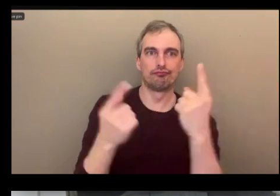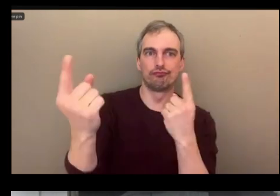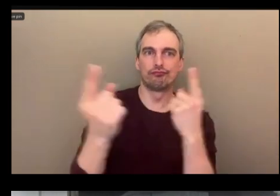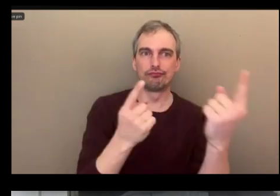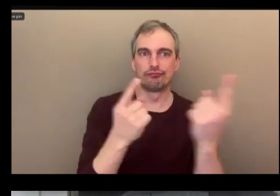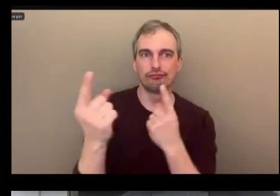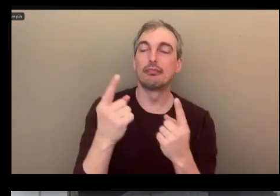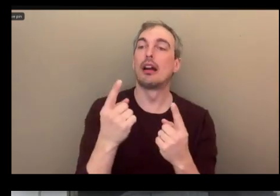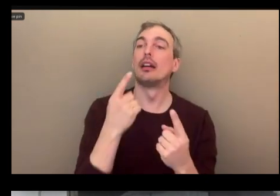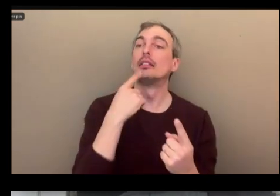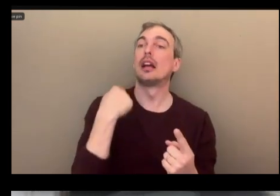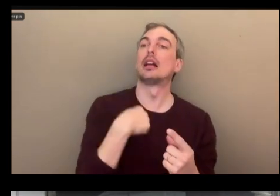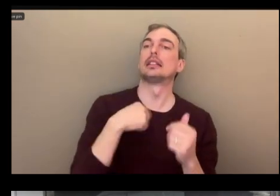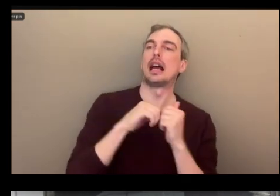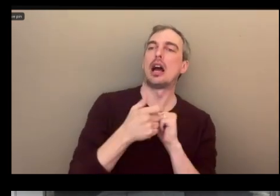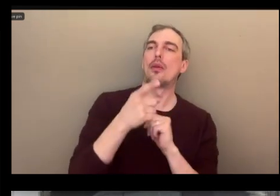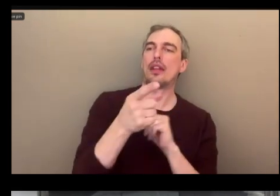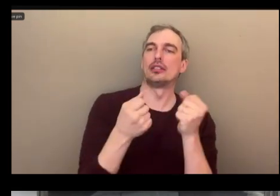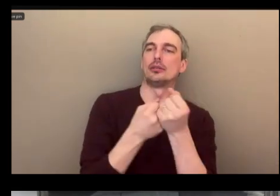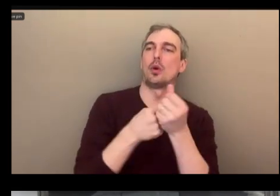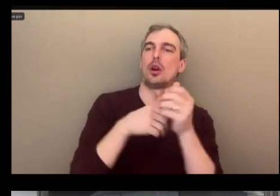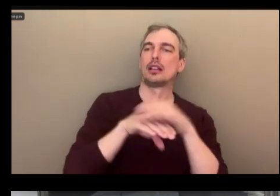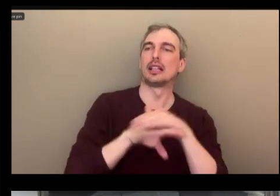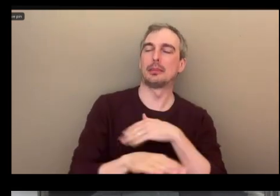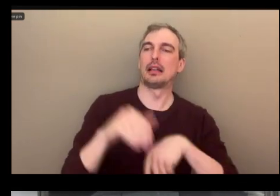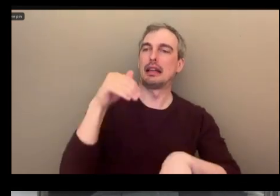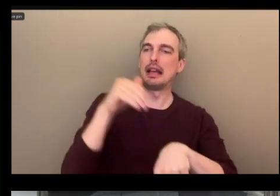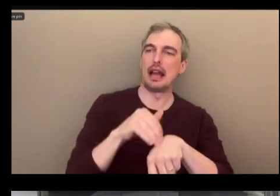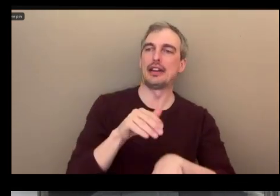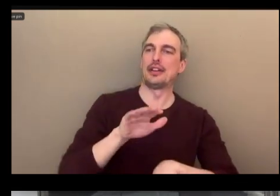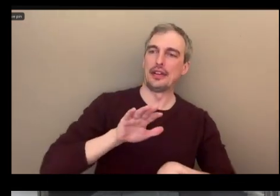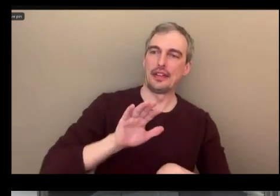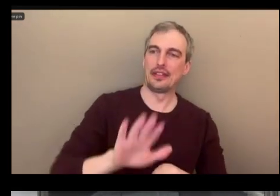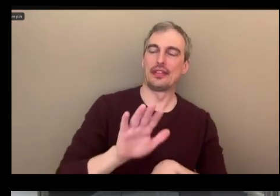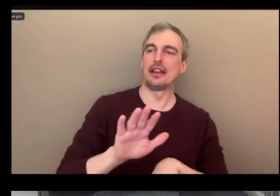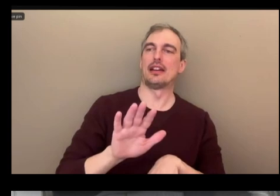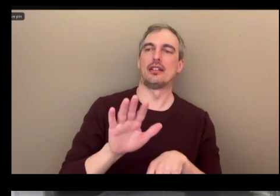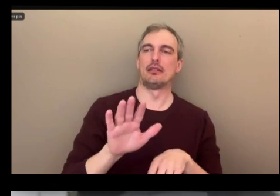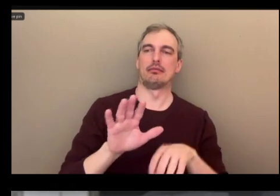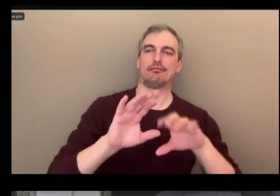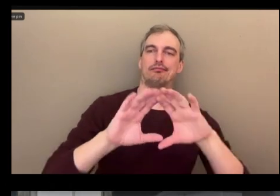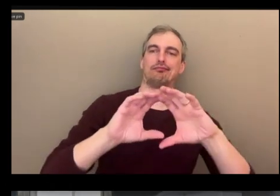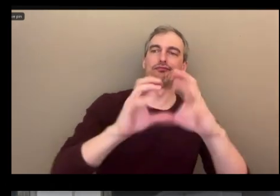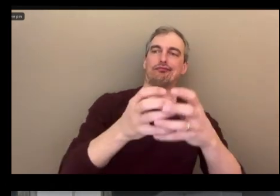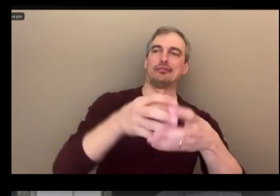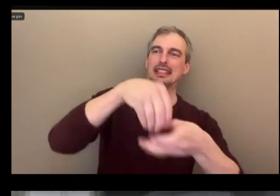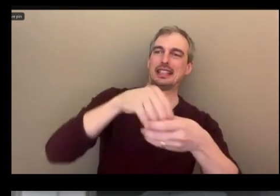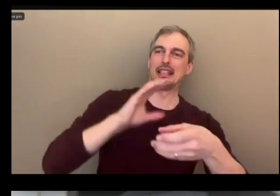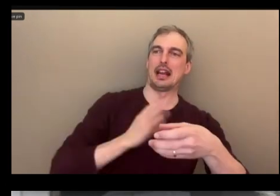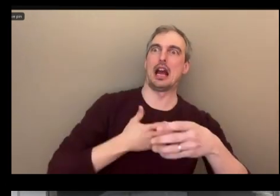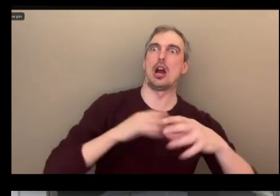People want to hear from their leaders. People want to see their leaders. So when they see their leader is at an accessibility summit -- what is that?